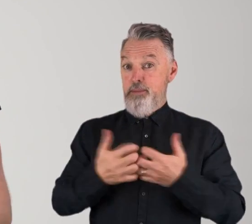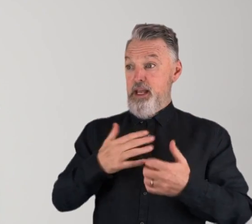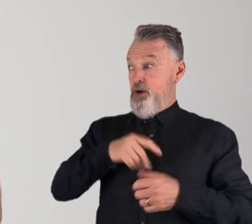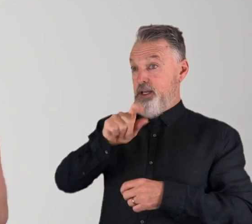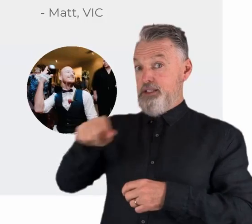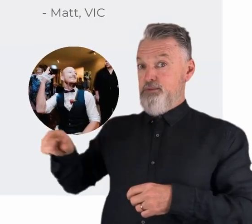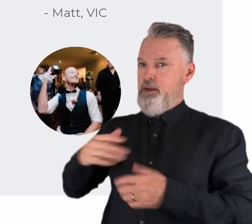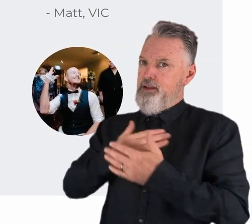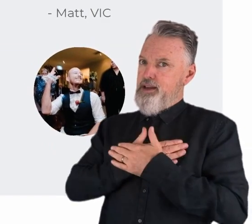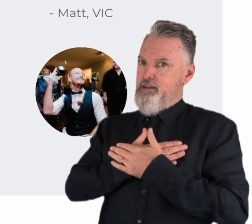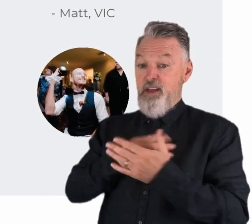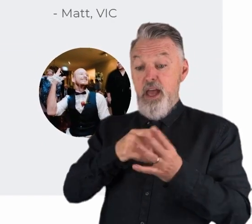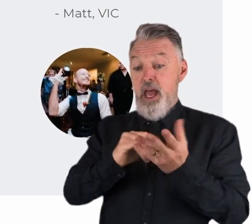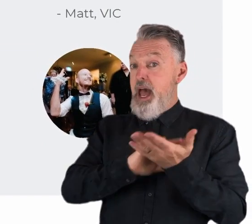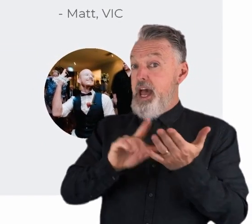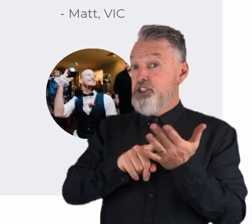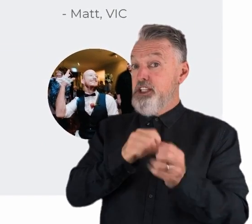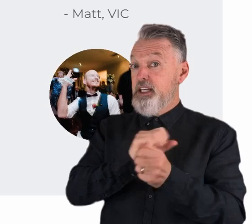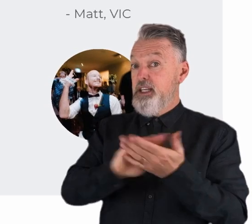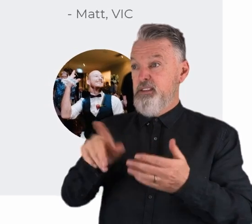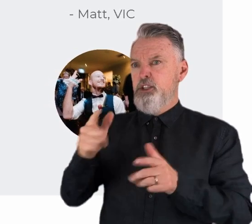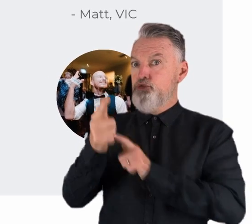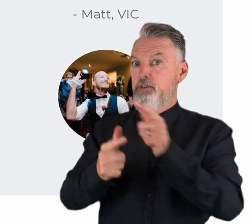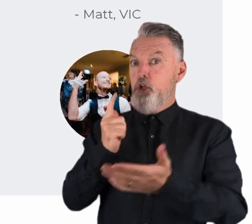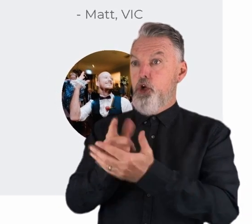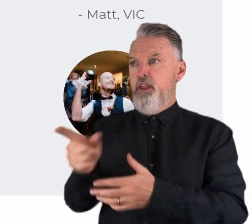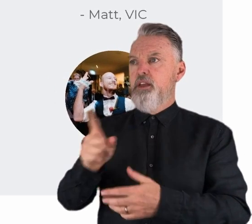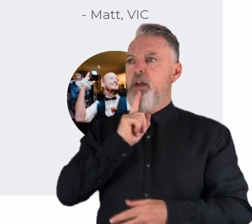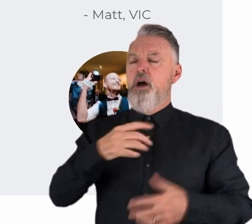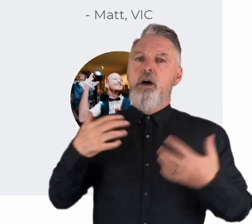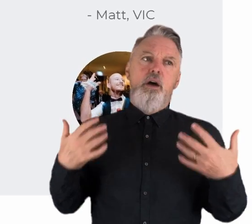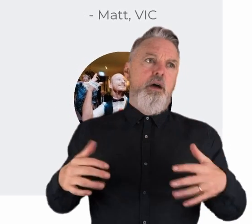For example Ashlee who travels a lot, said that Gecko Traxx has opened up a whole new world for her!